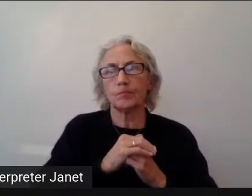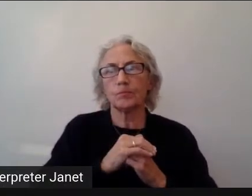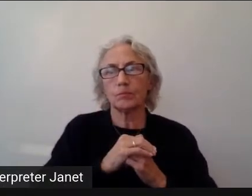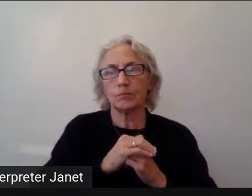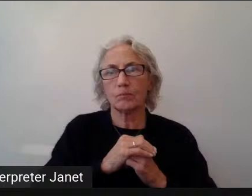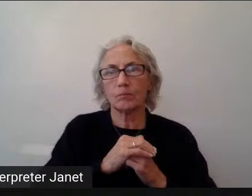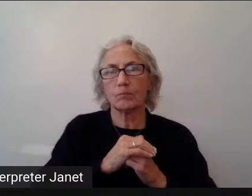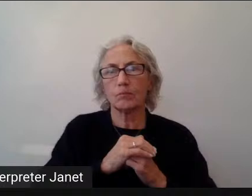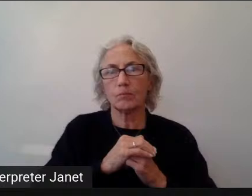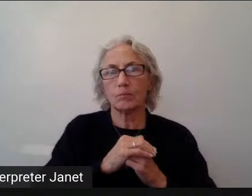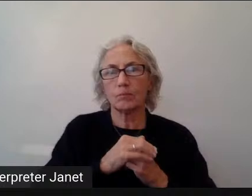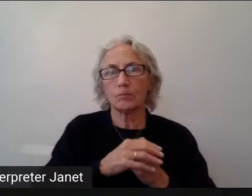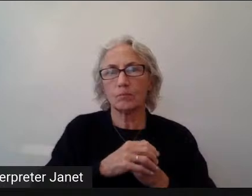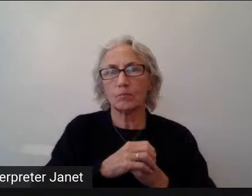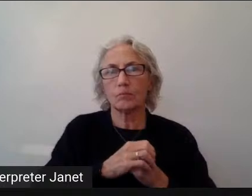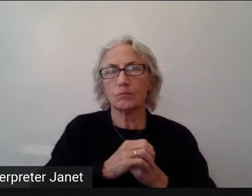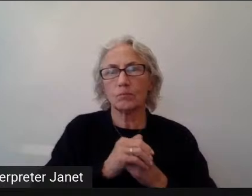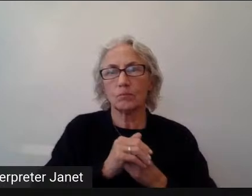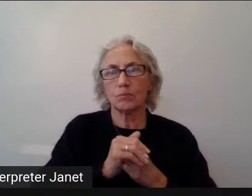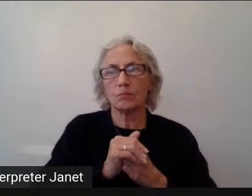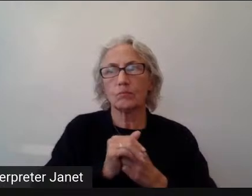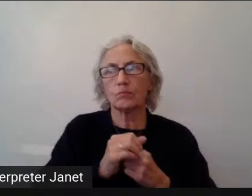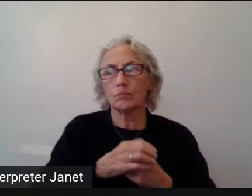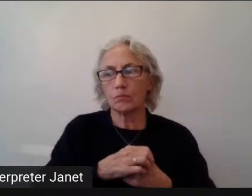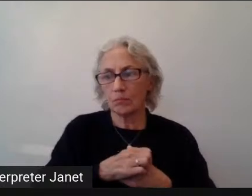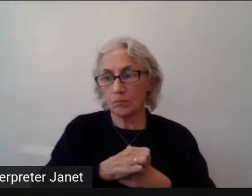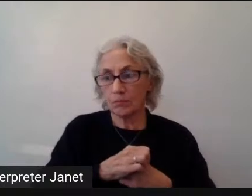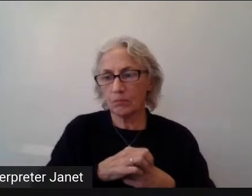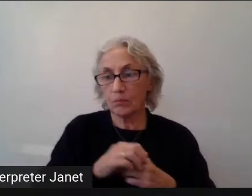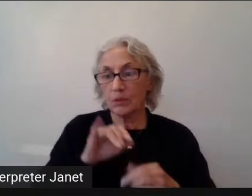That is also a good way of starting to